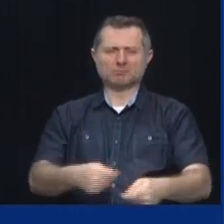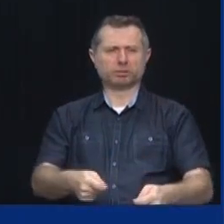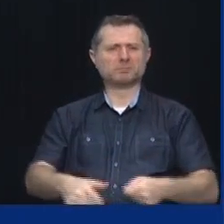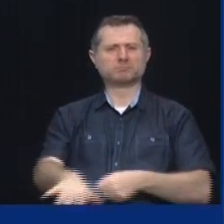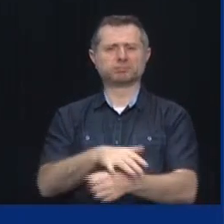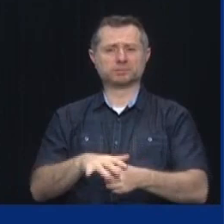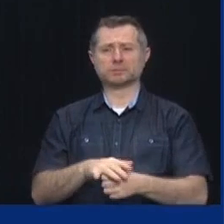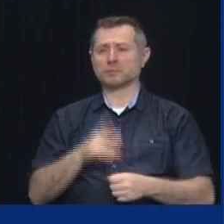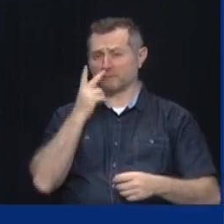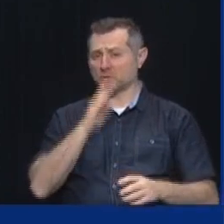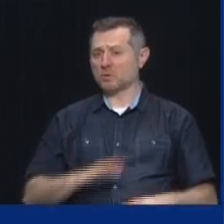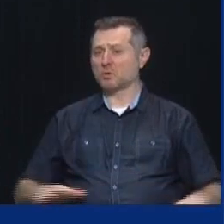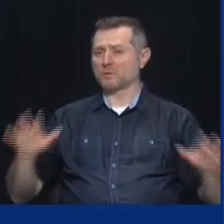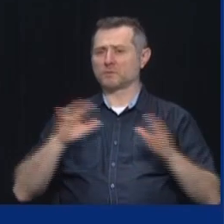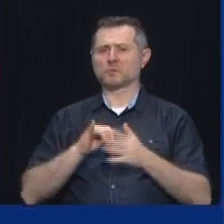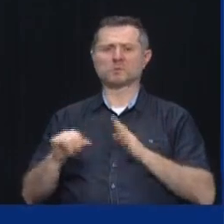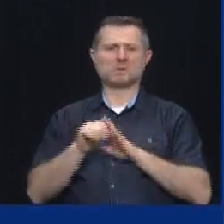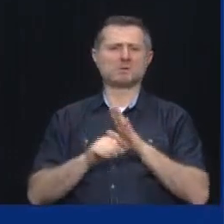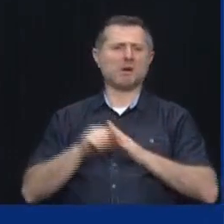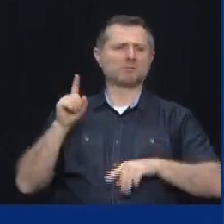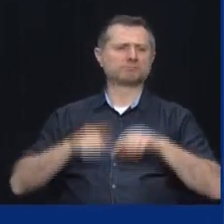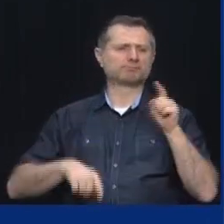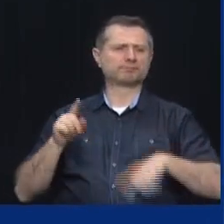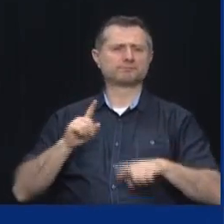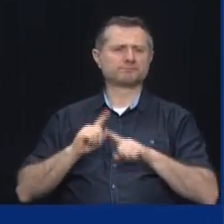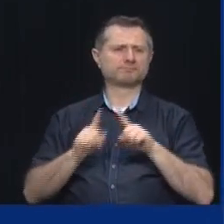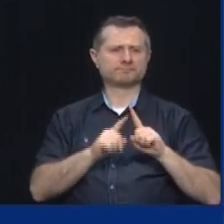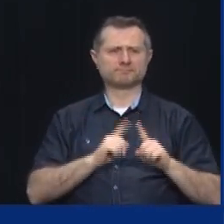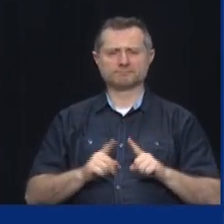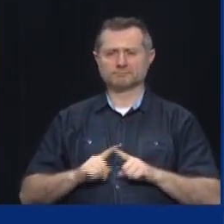YOU WANT TO INCREASE THE VACCINATION RATE, GO TO THE